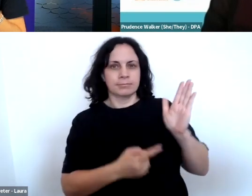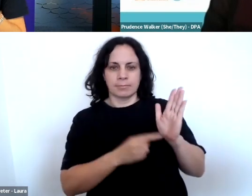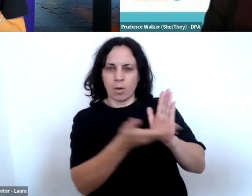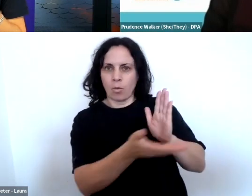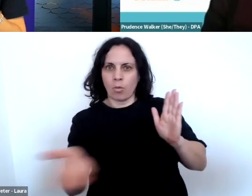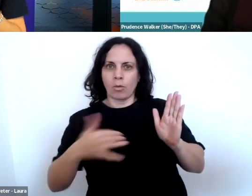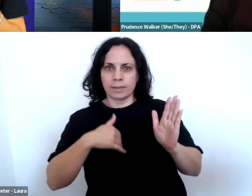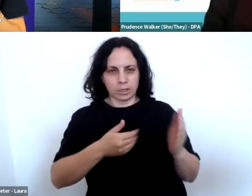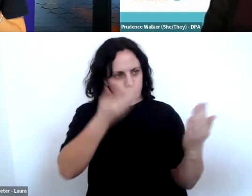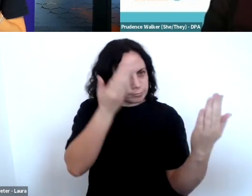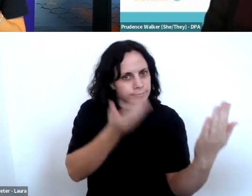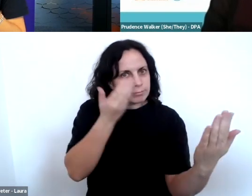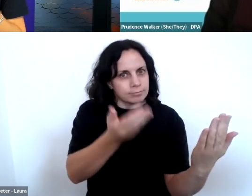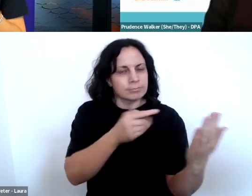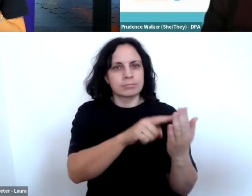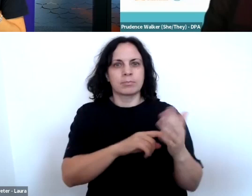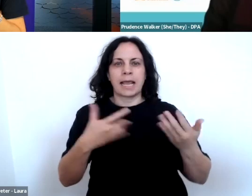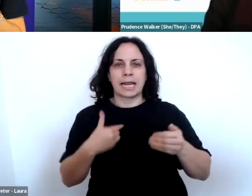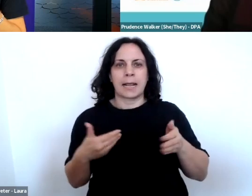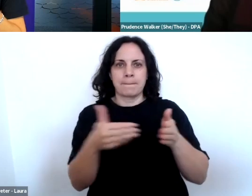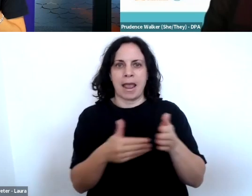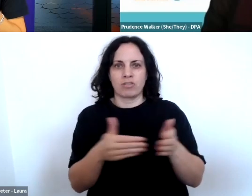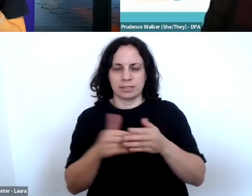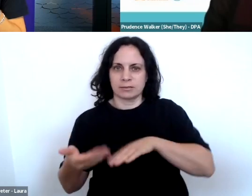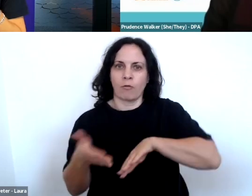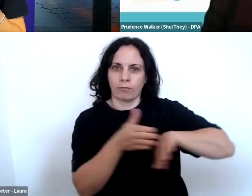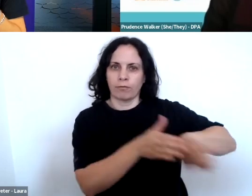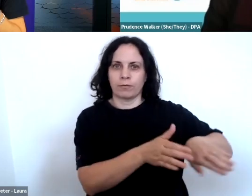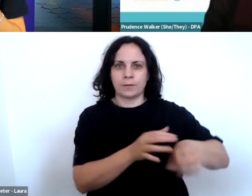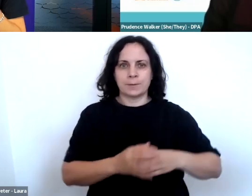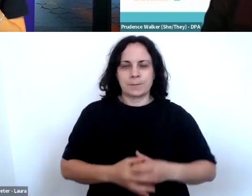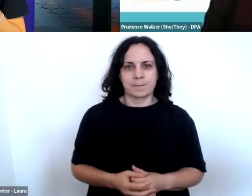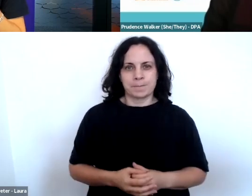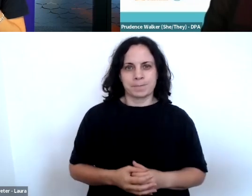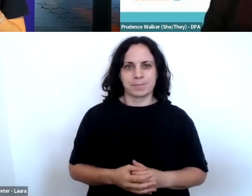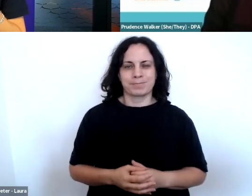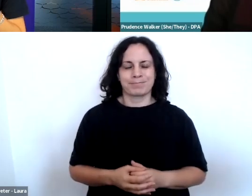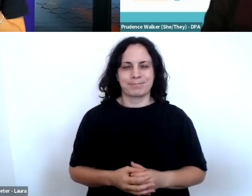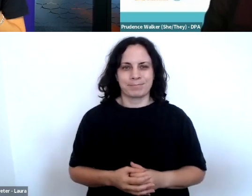and removes barriers.